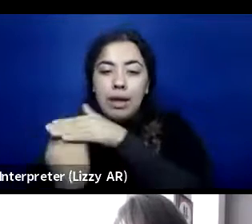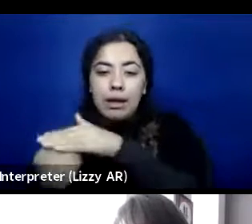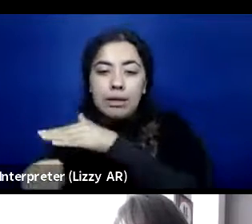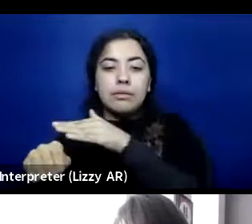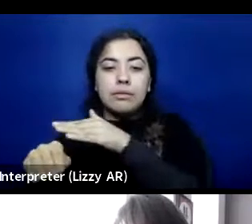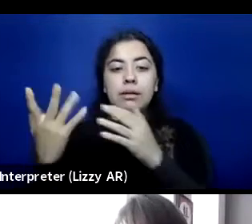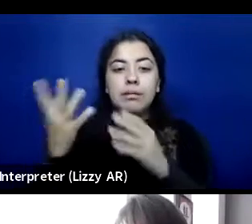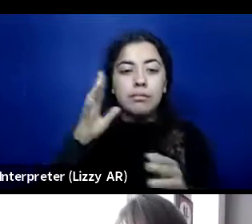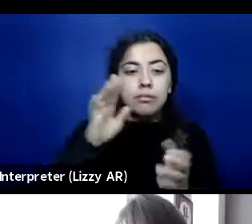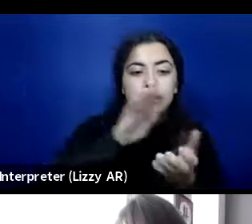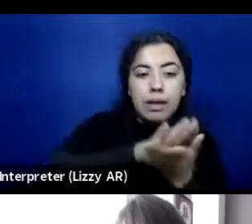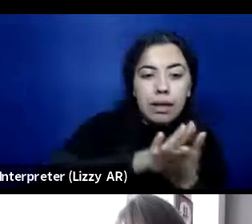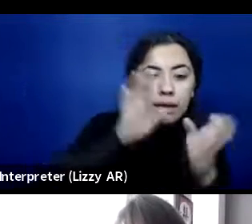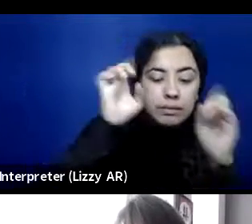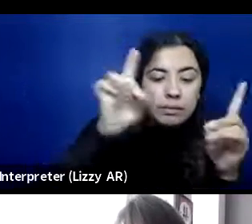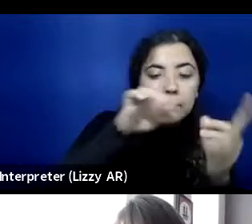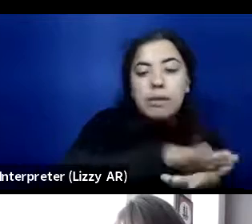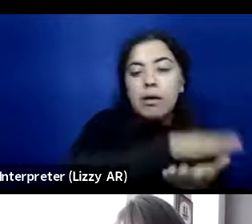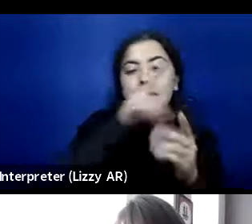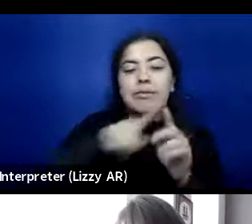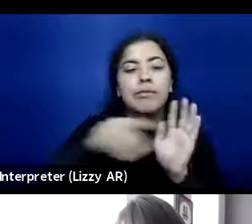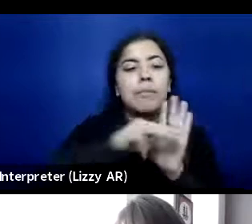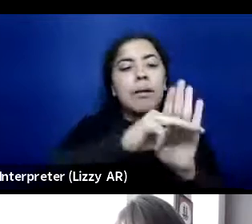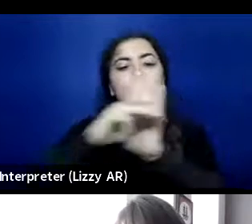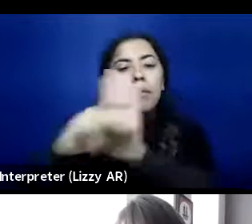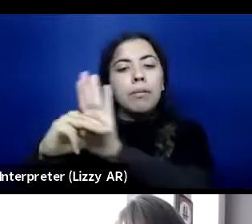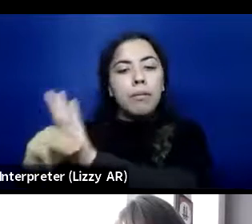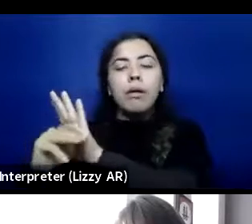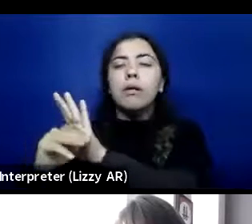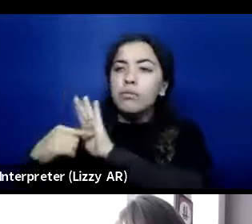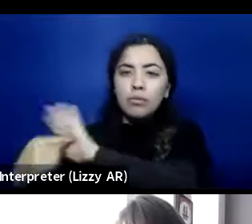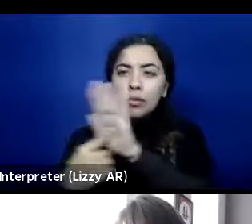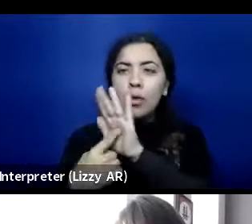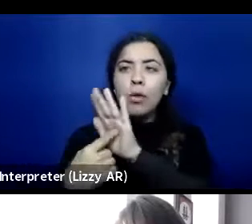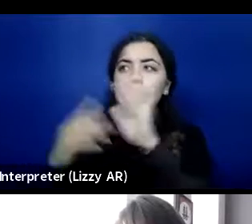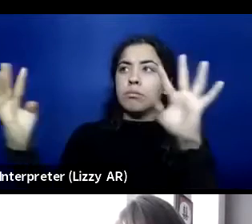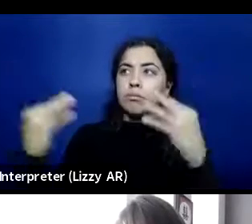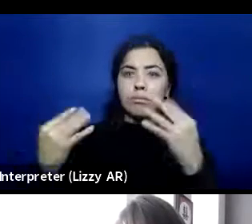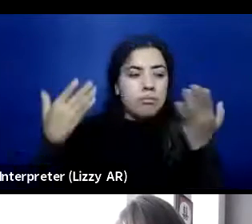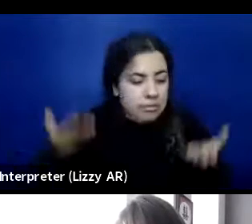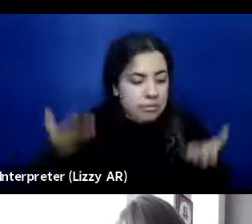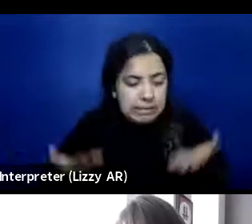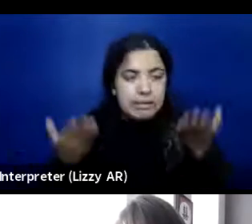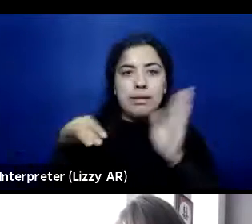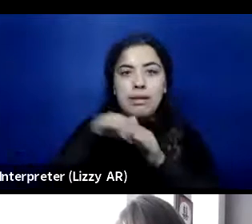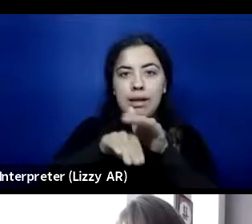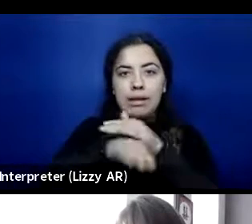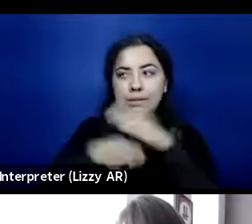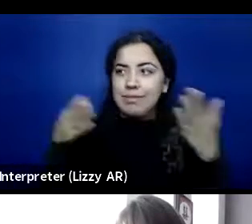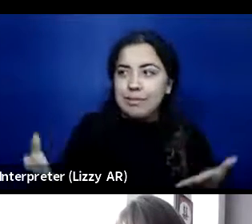on technology to create accessible experiences. The initiative includes, among others,